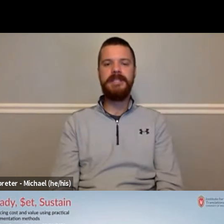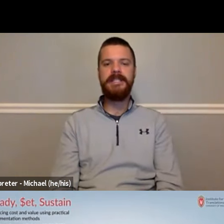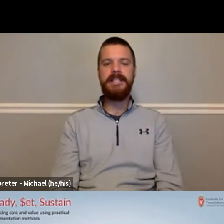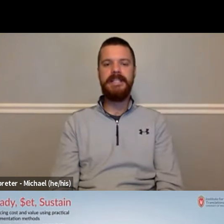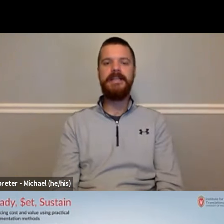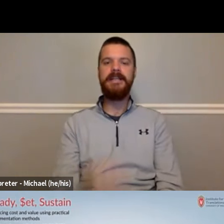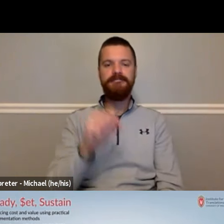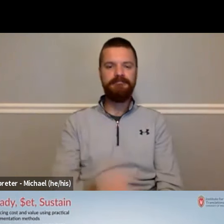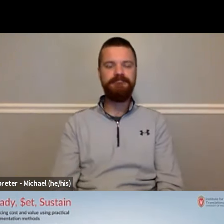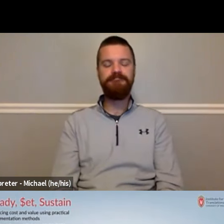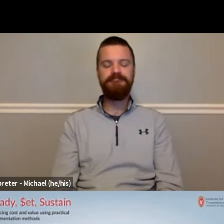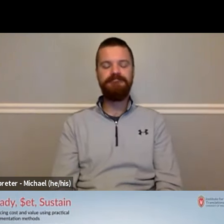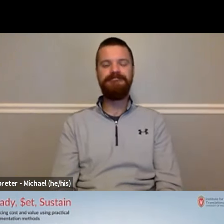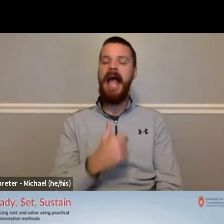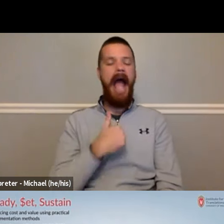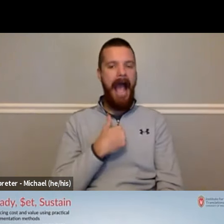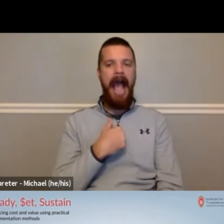Greg Aarons (he/his): yeah i'm with you on the rant.